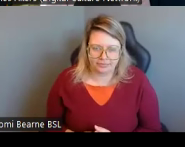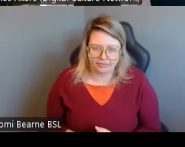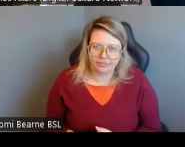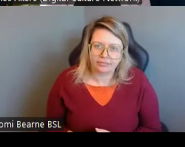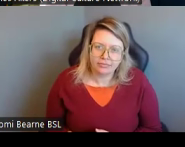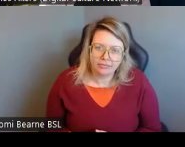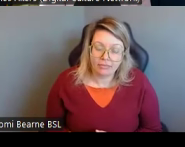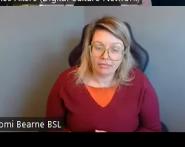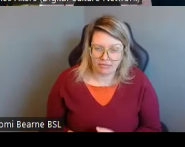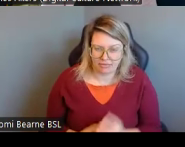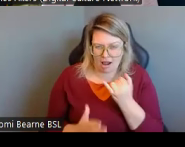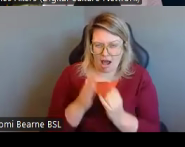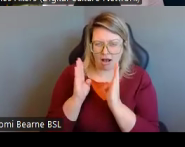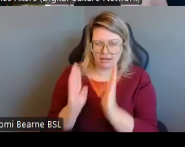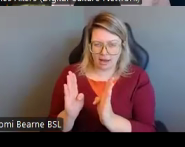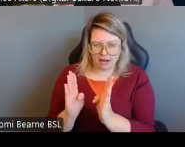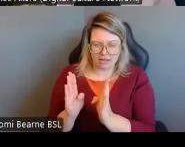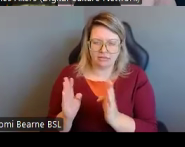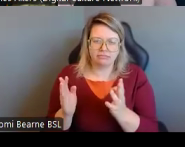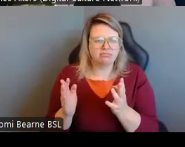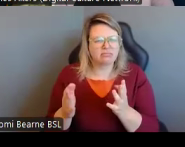The last part is just about I just want to show you an example